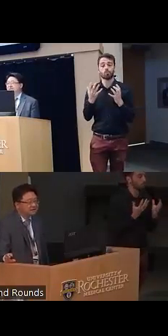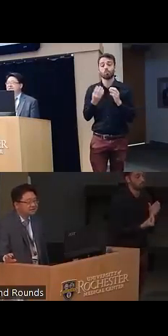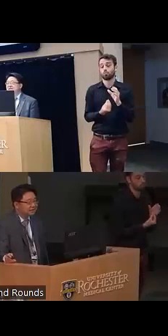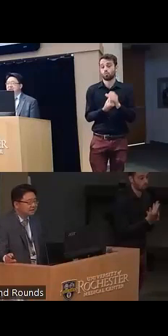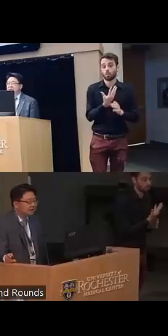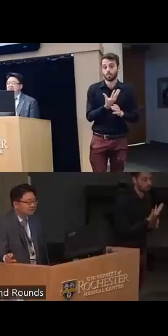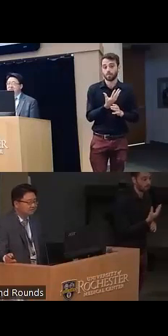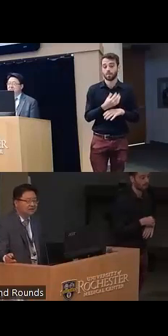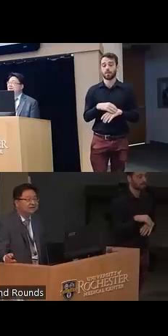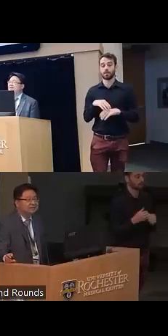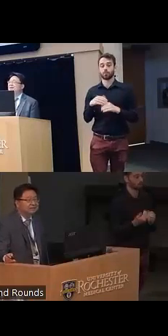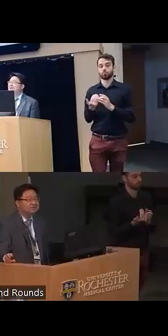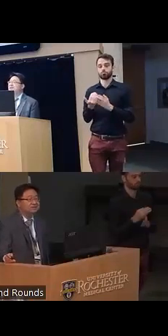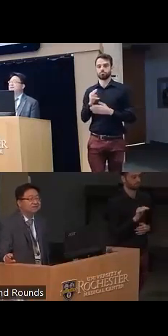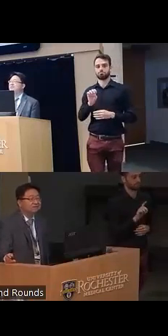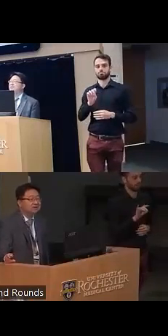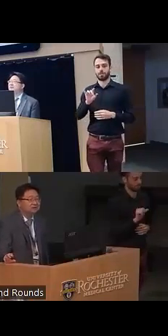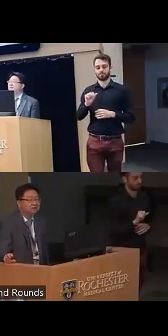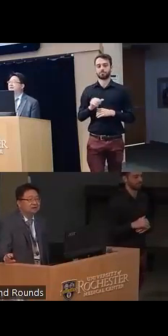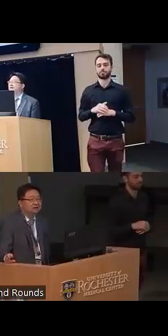essentially the idea was relatively straightforward